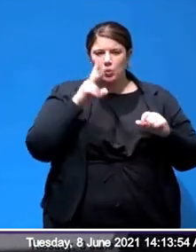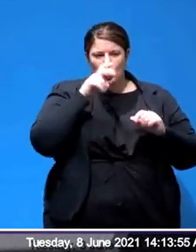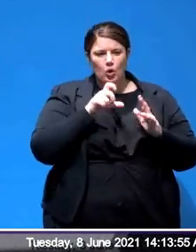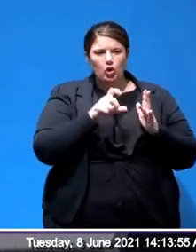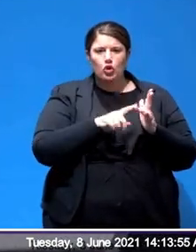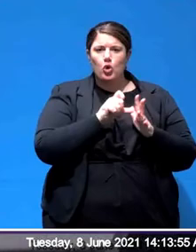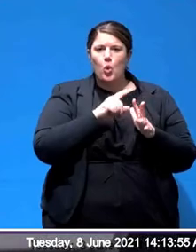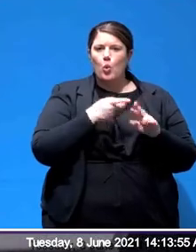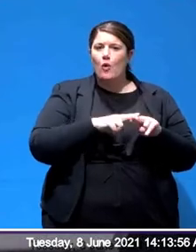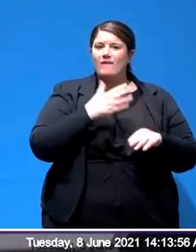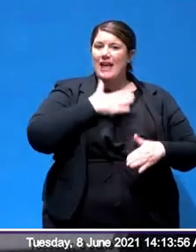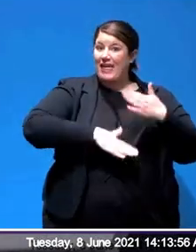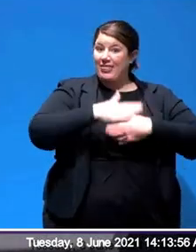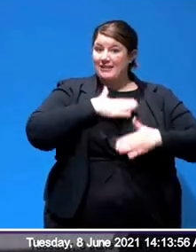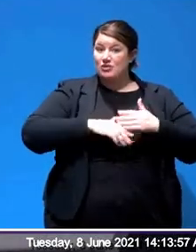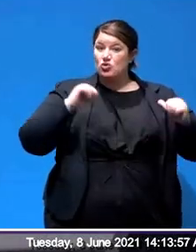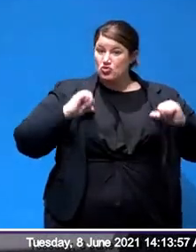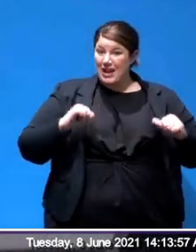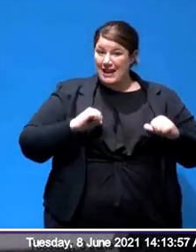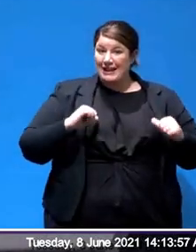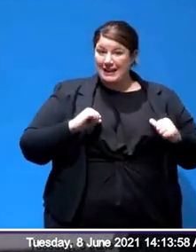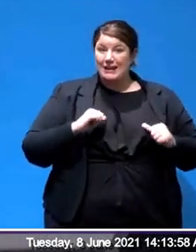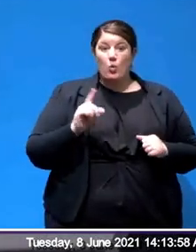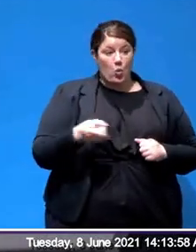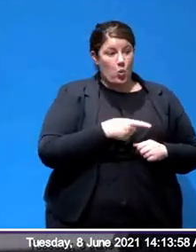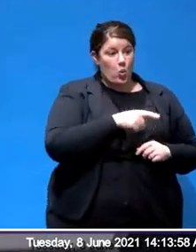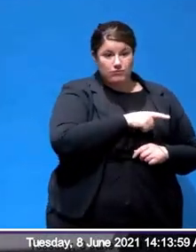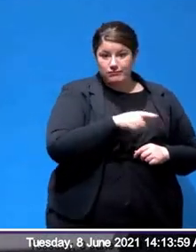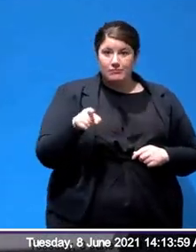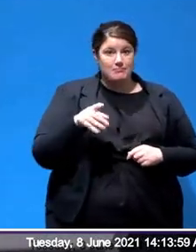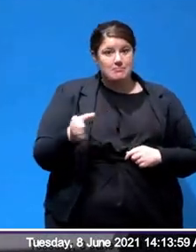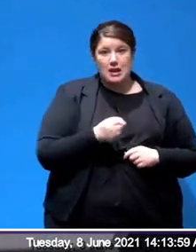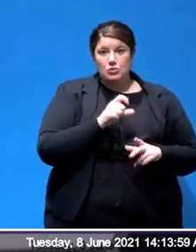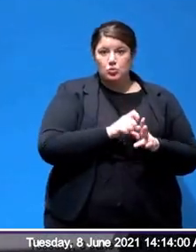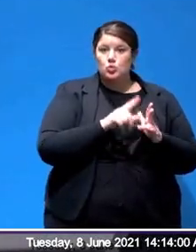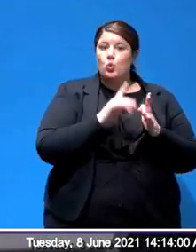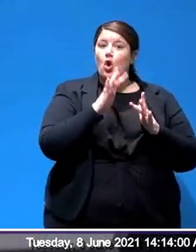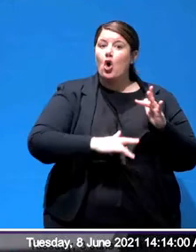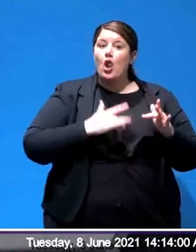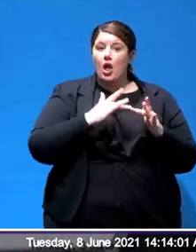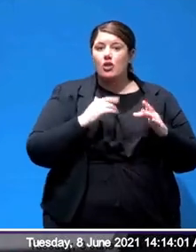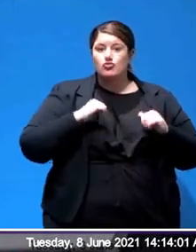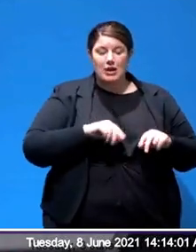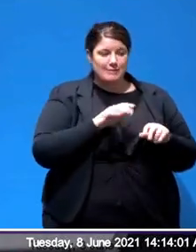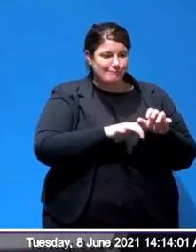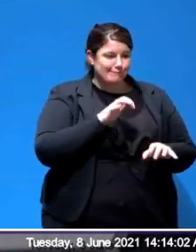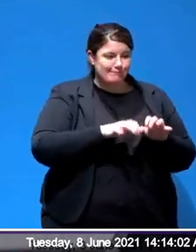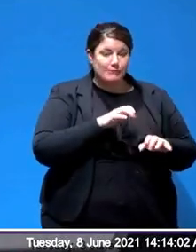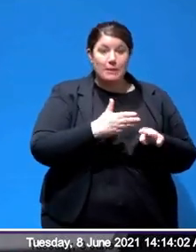after the interview. They were sat down and undertake the online training module before they could leave.